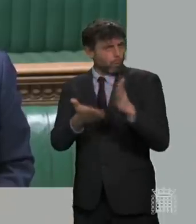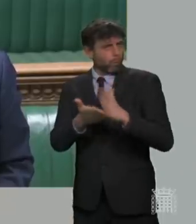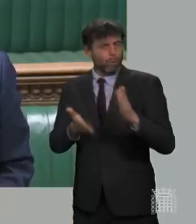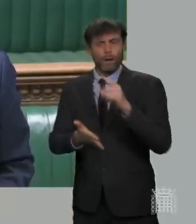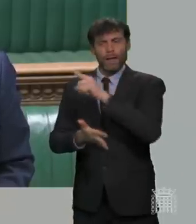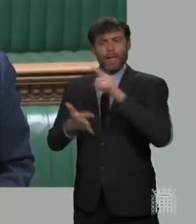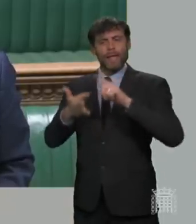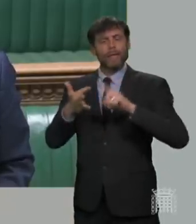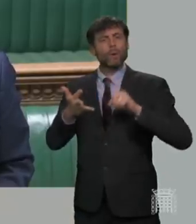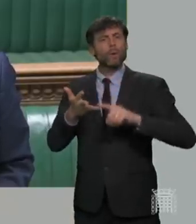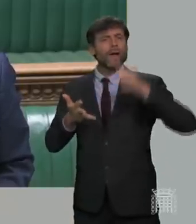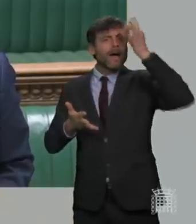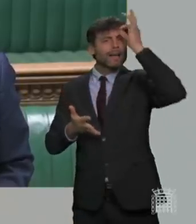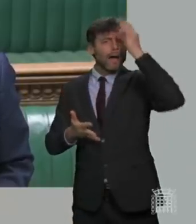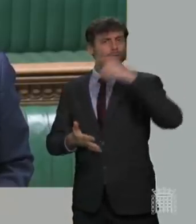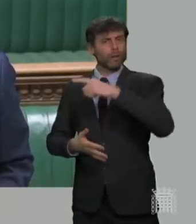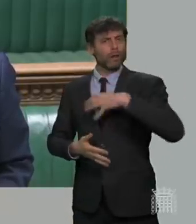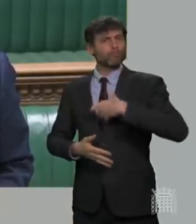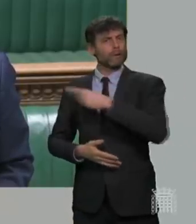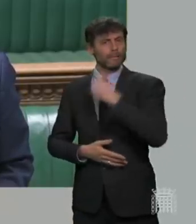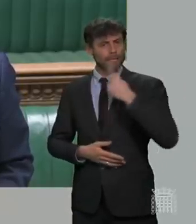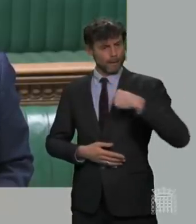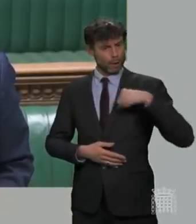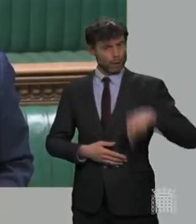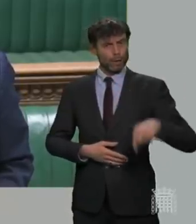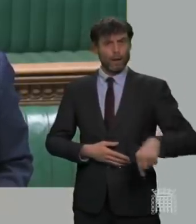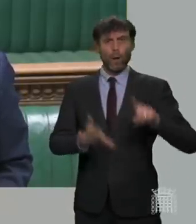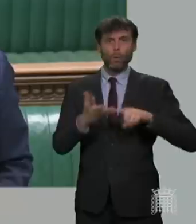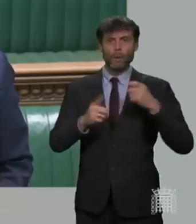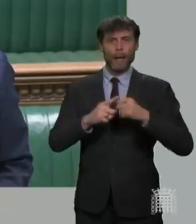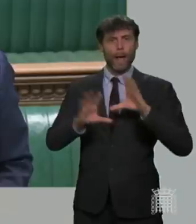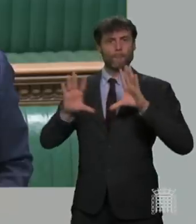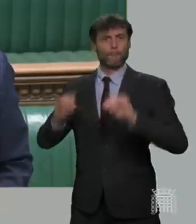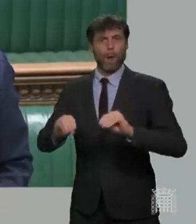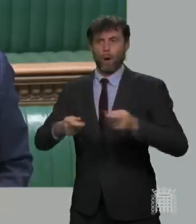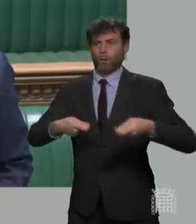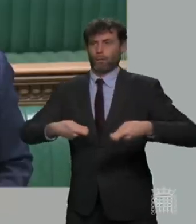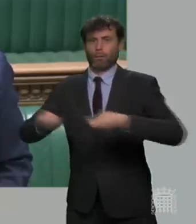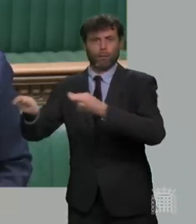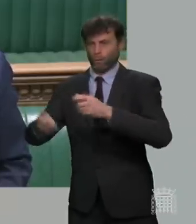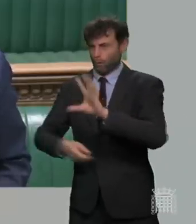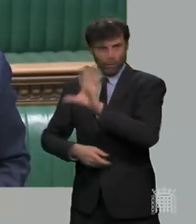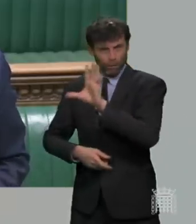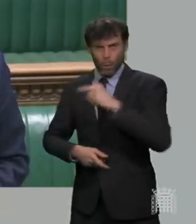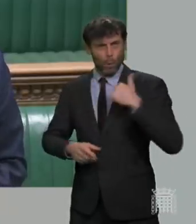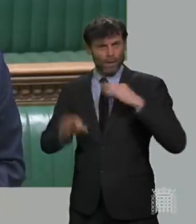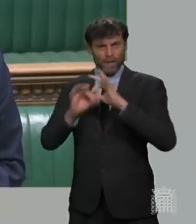has blocked vaccine exports. Let me be clear: we have not blocked the export of a single covid-19